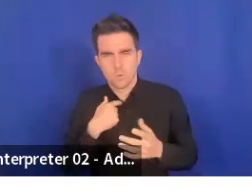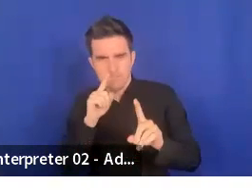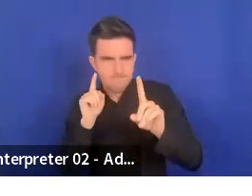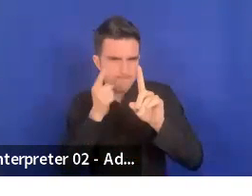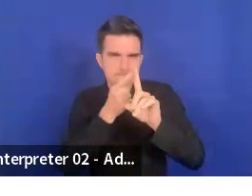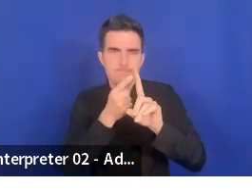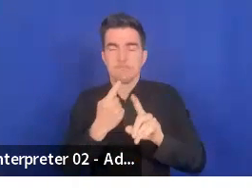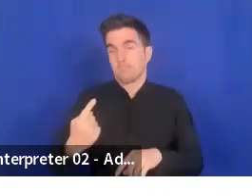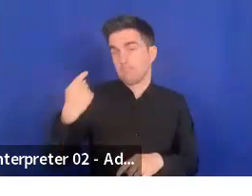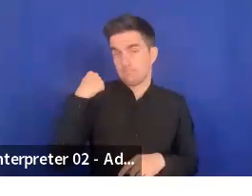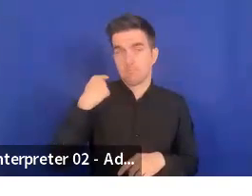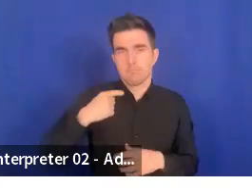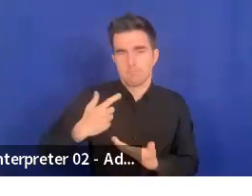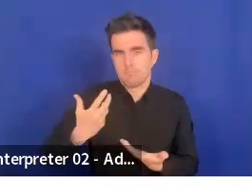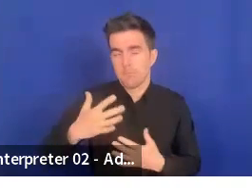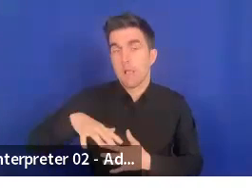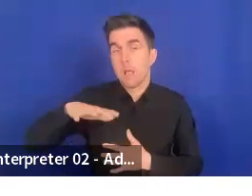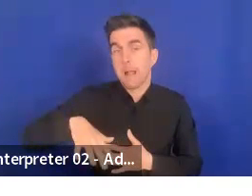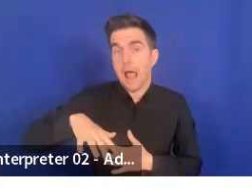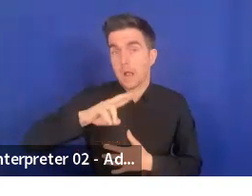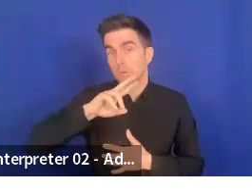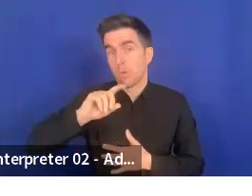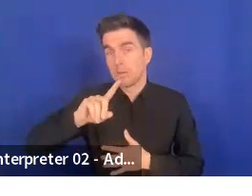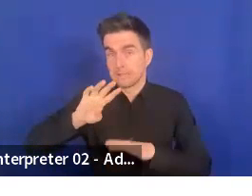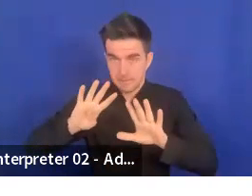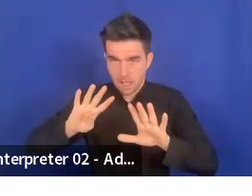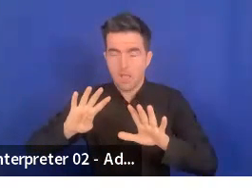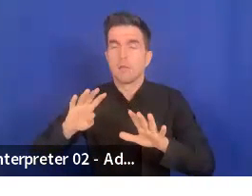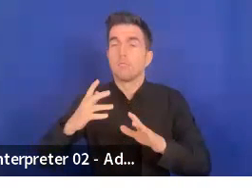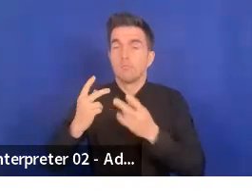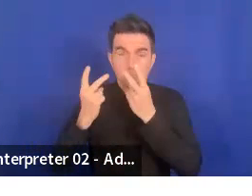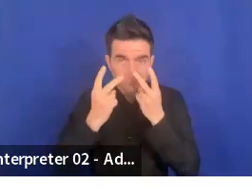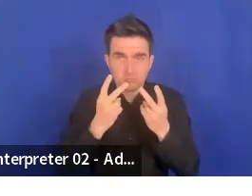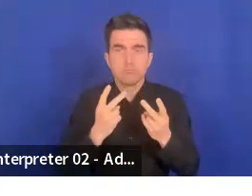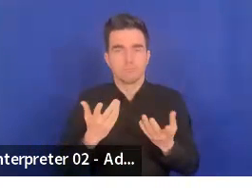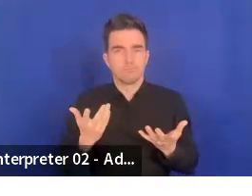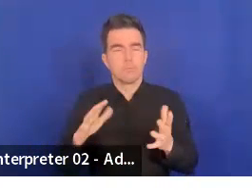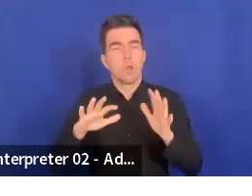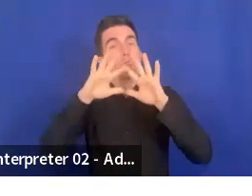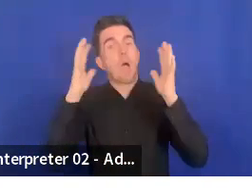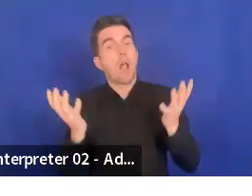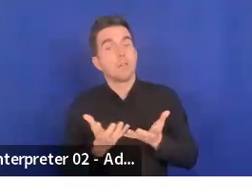So, this is the opportunity for you and me, for all of us to go back to our governments